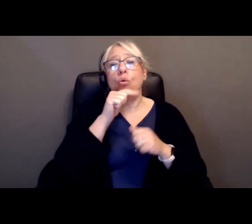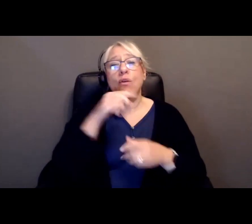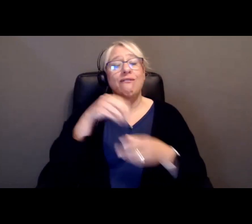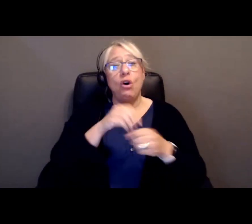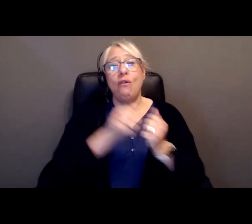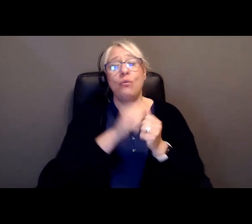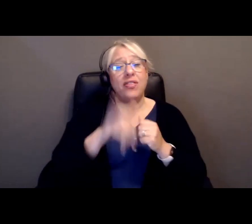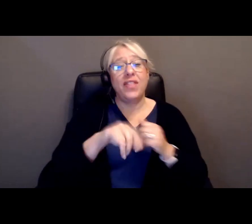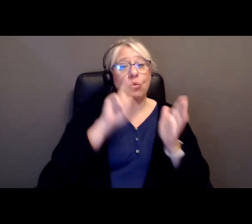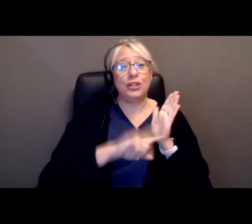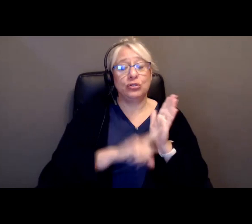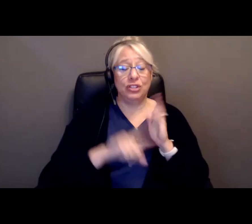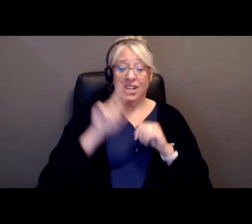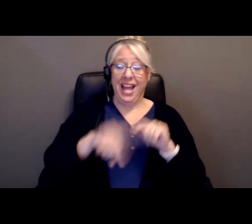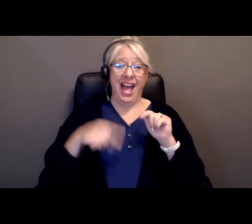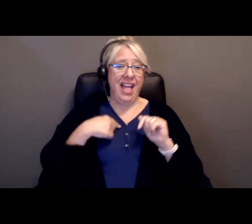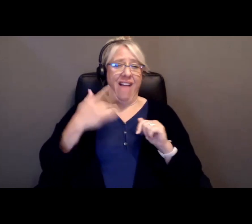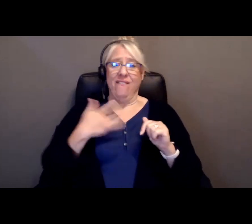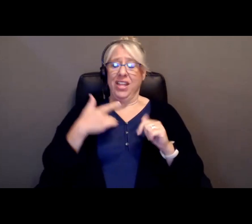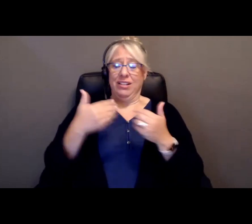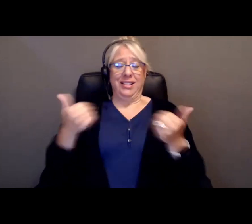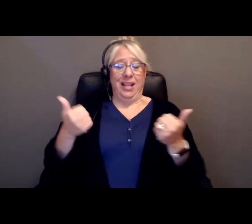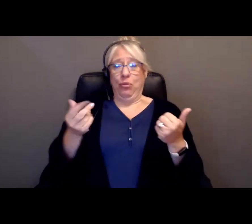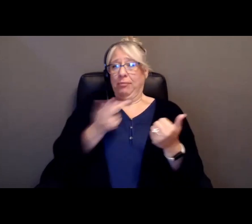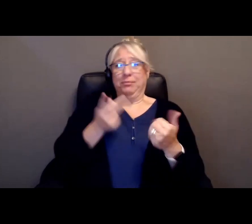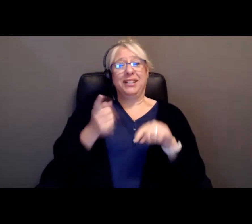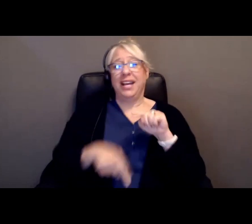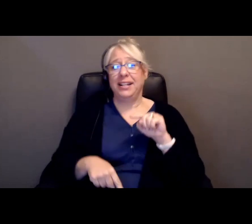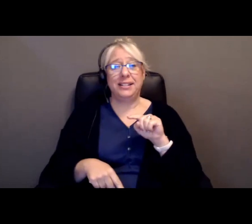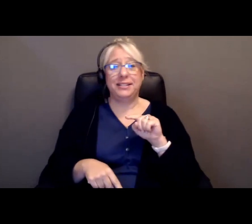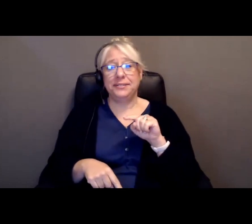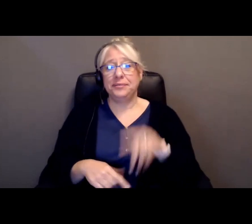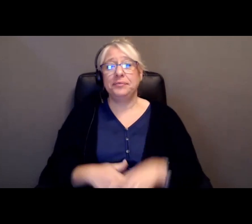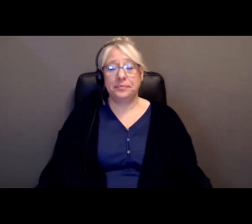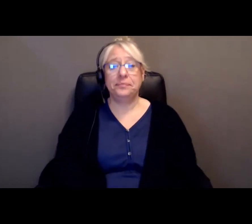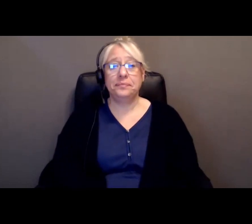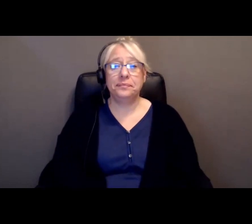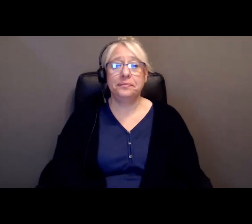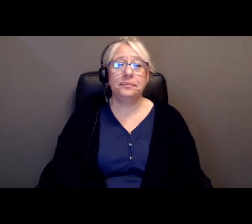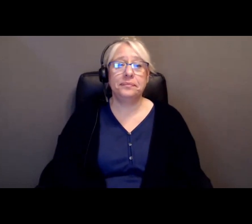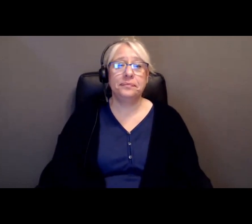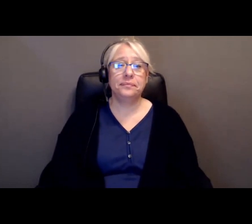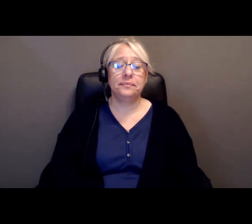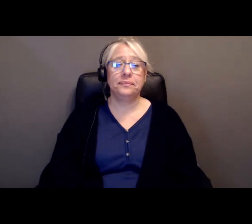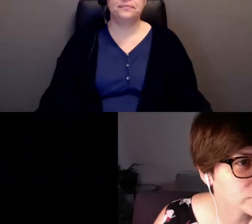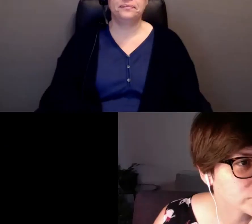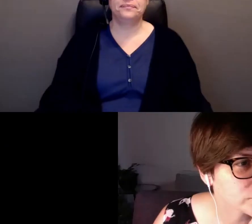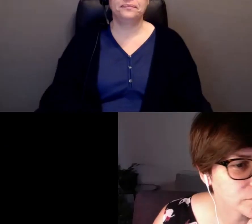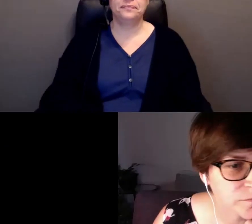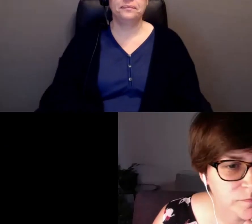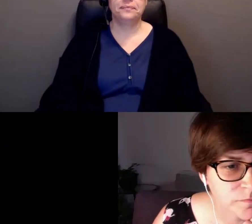really separate the two. >> FRAN ODETTE: